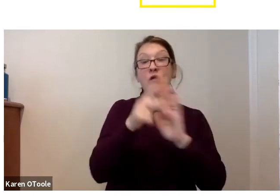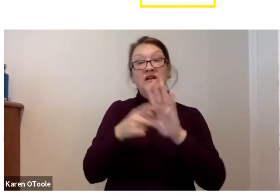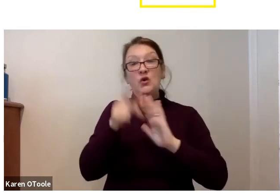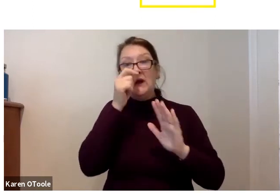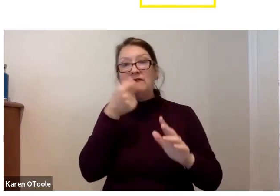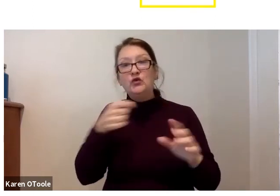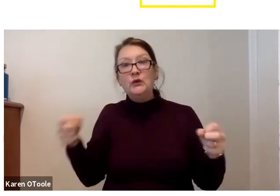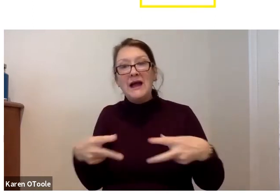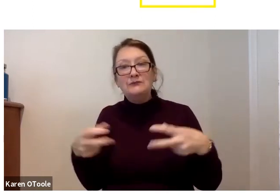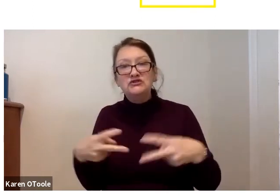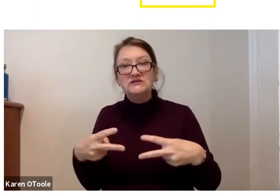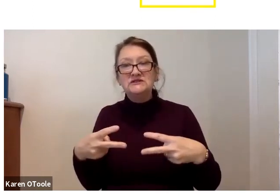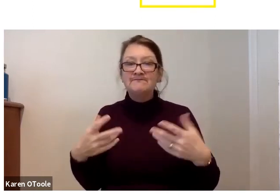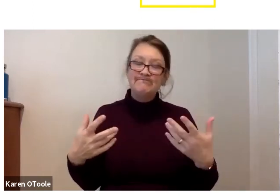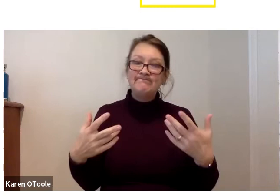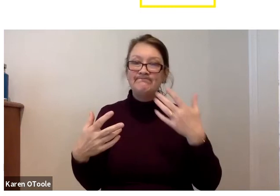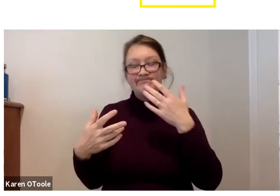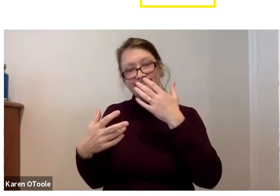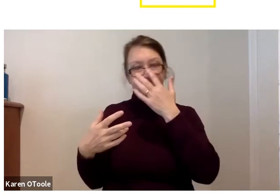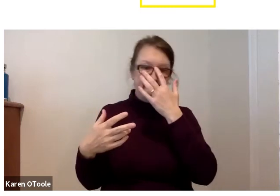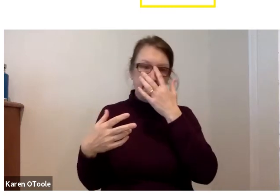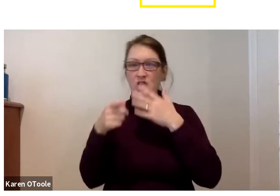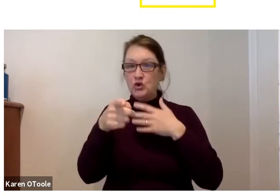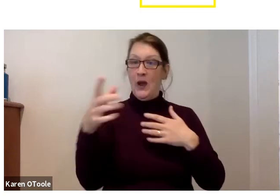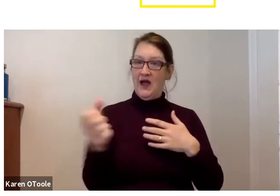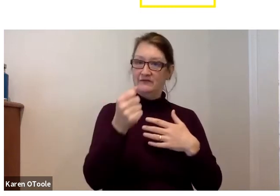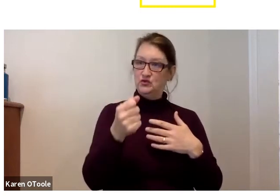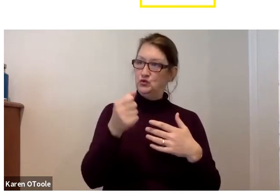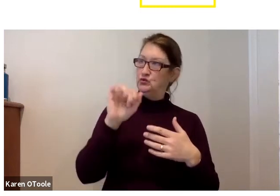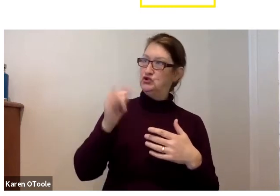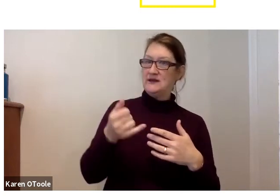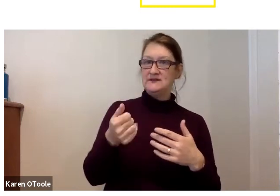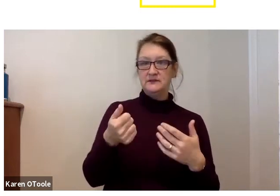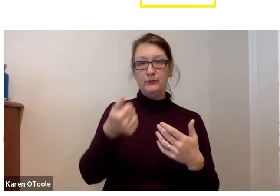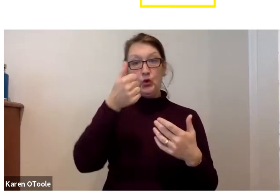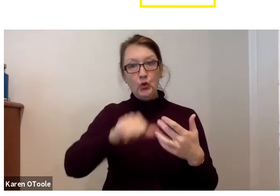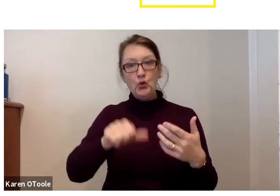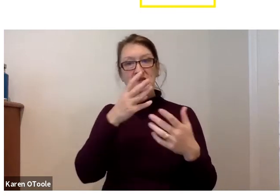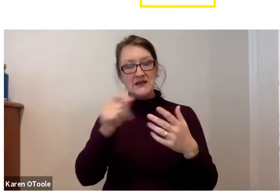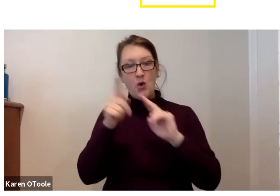You just have to apply some of the video accessibility things that I